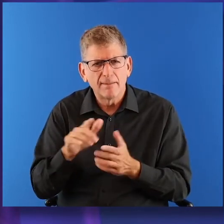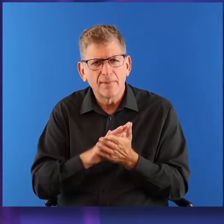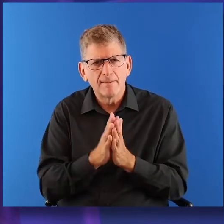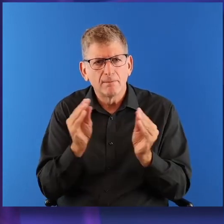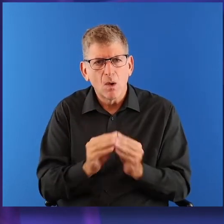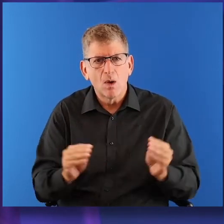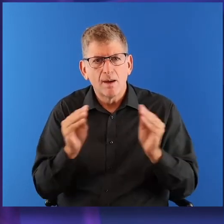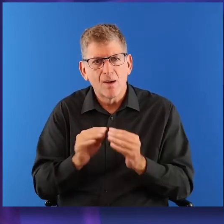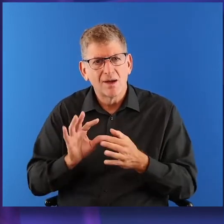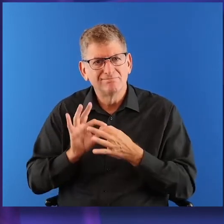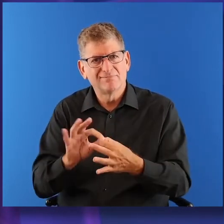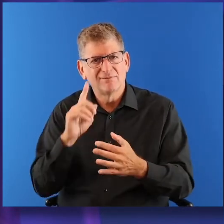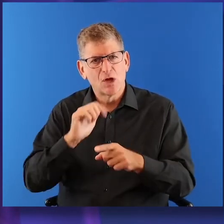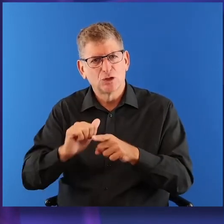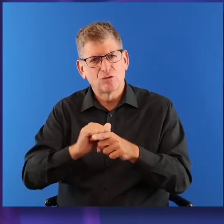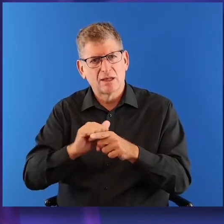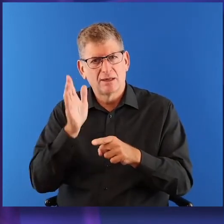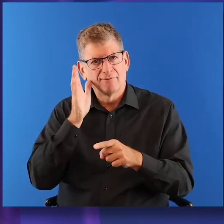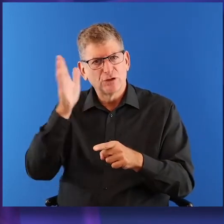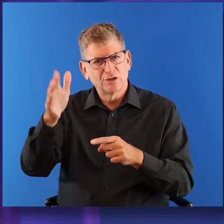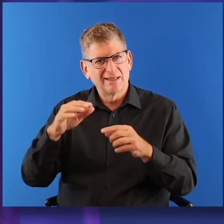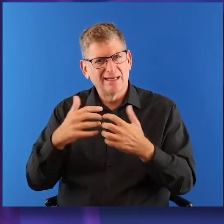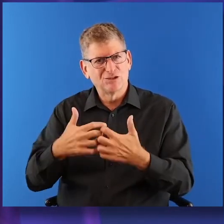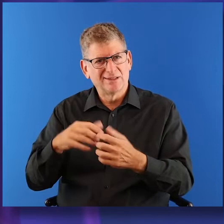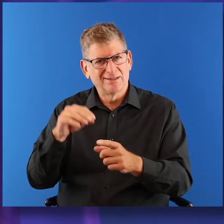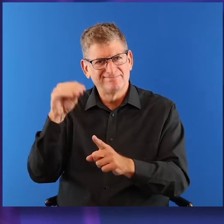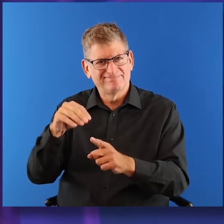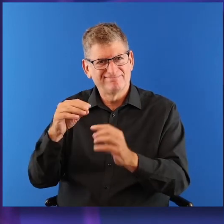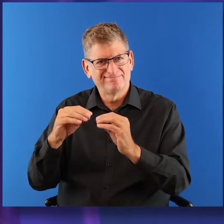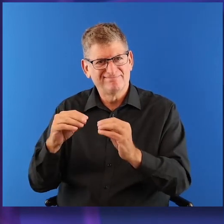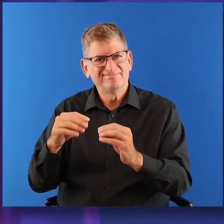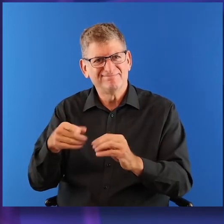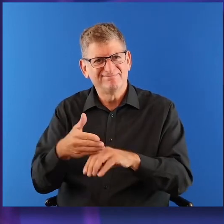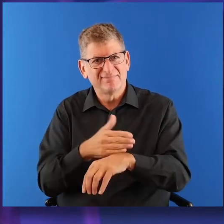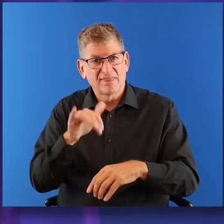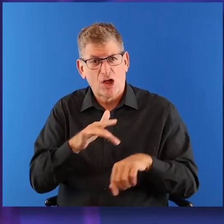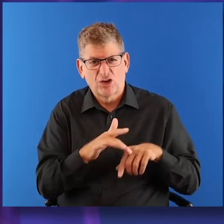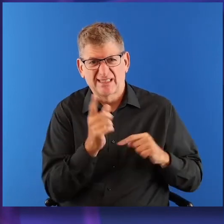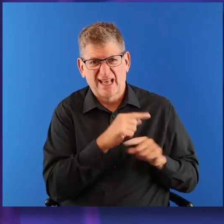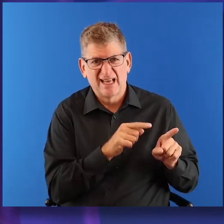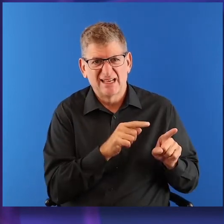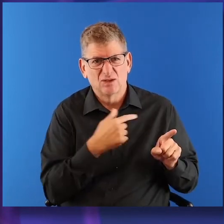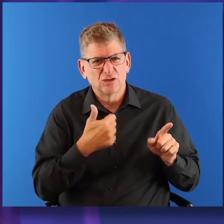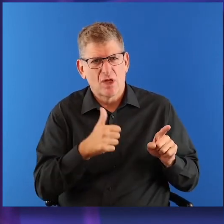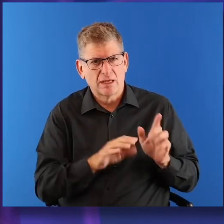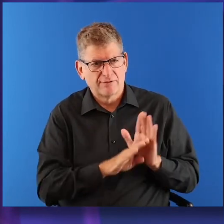We have no idea how important those ground-truth datasets would actually become. We also got into something called IVR,